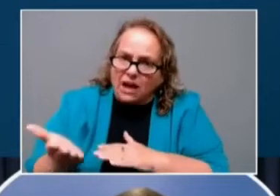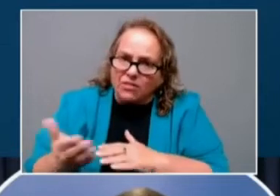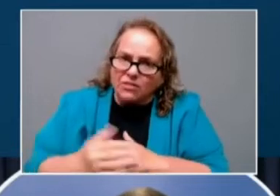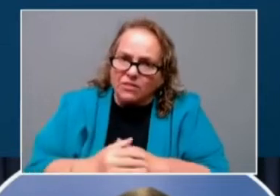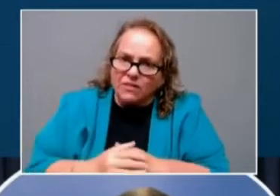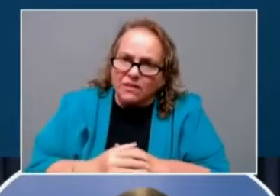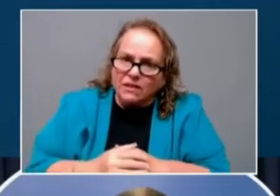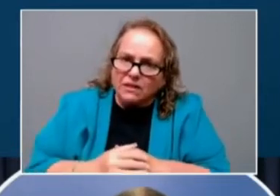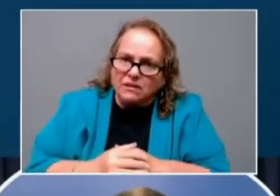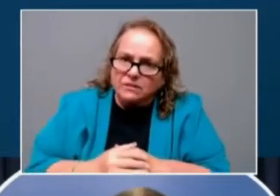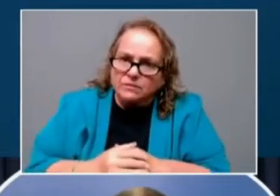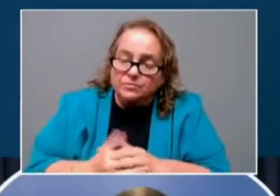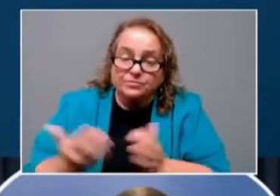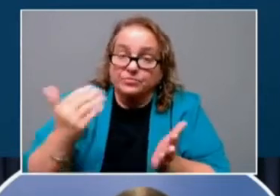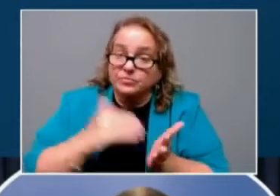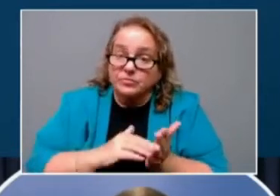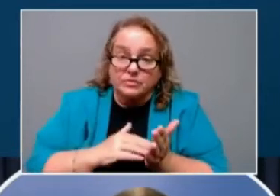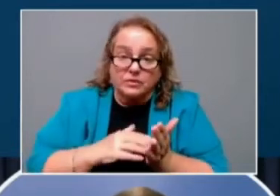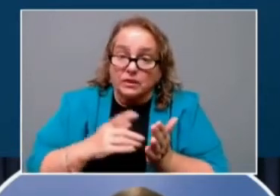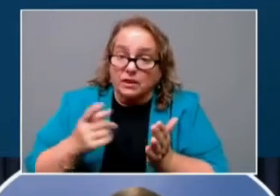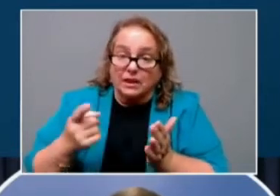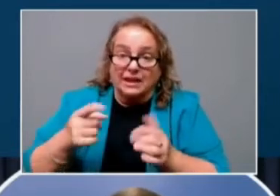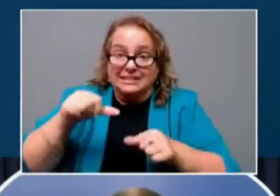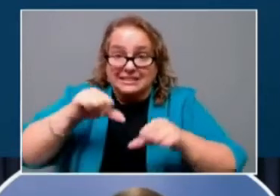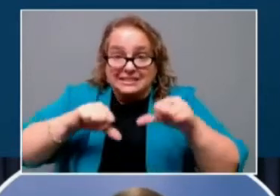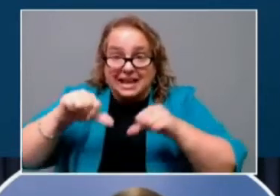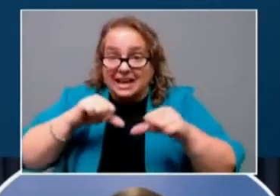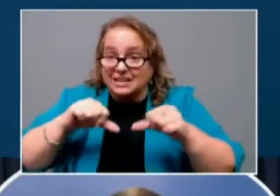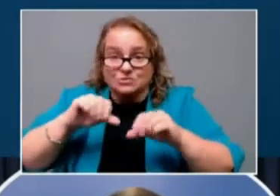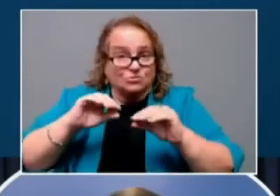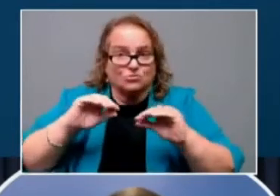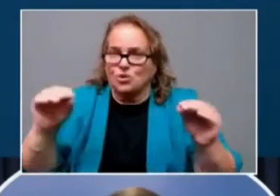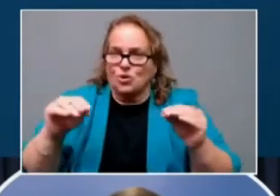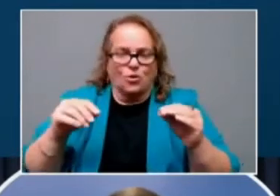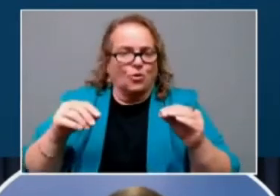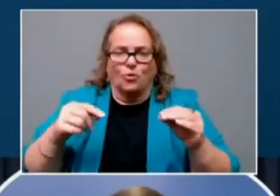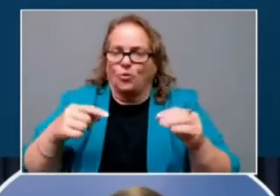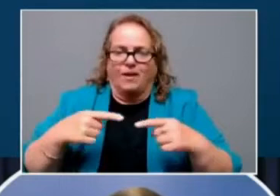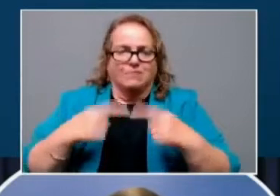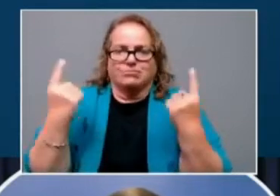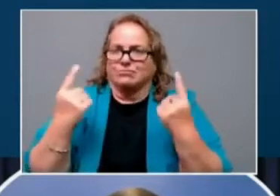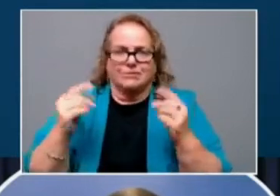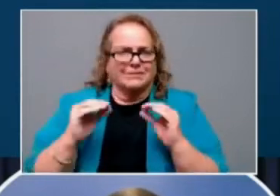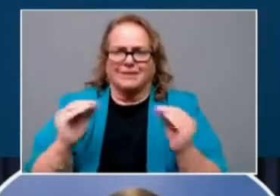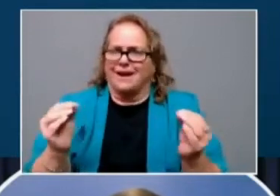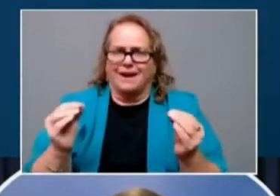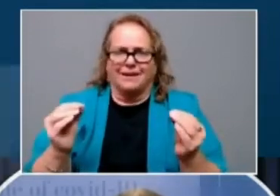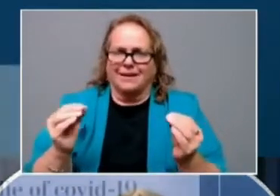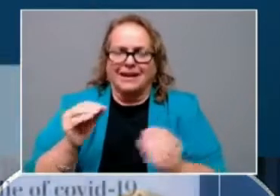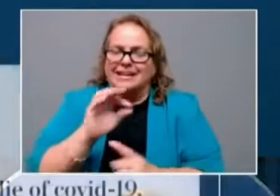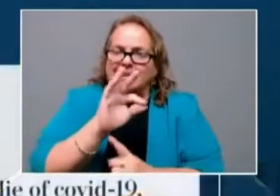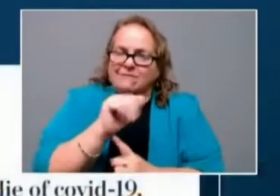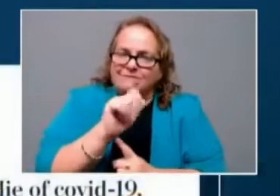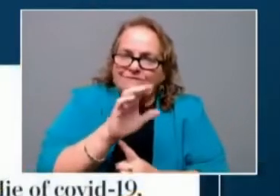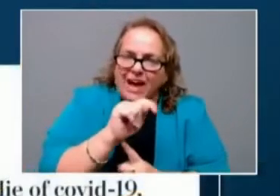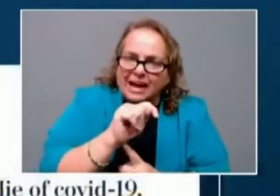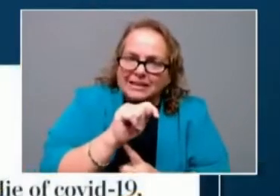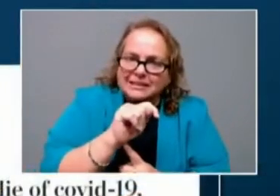dispute in the science. This is all facts versus fiction reality versus